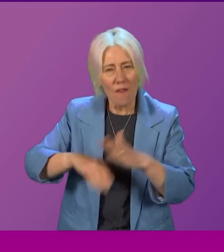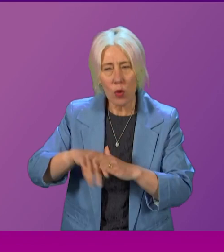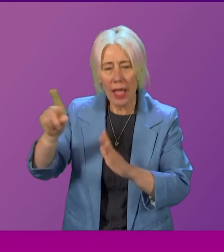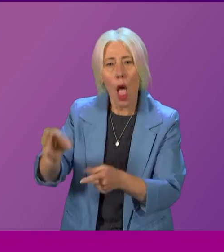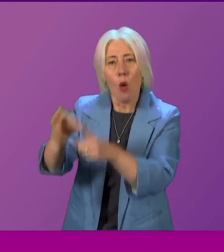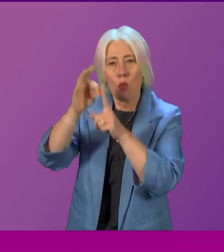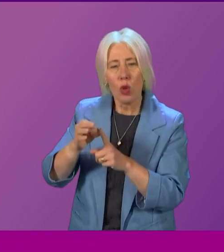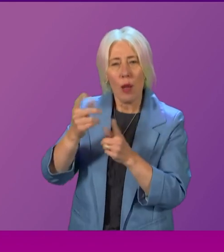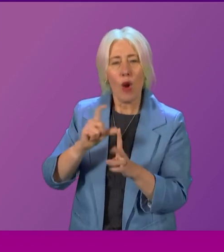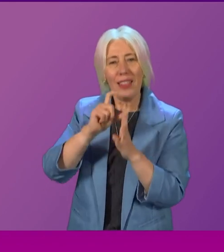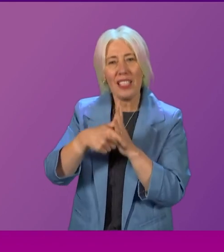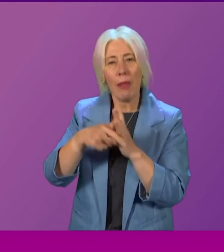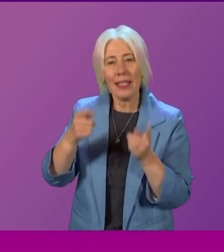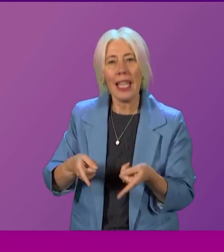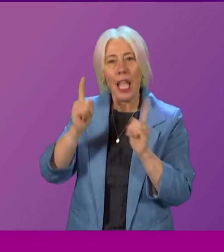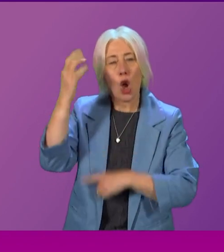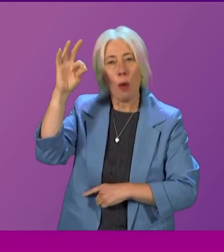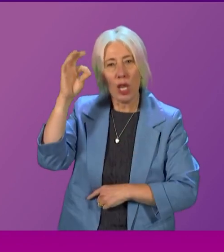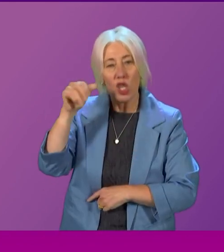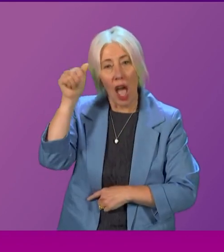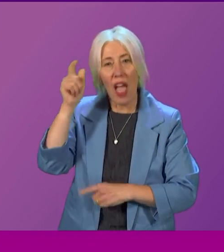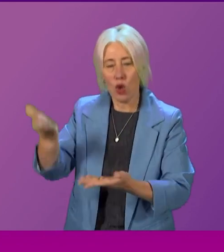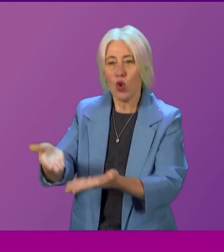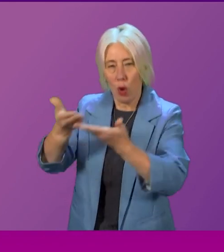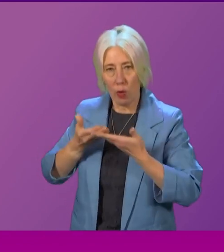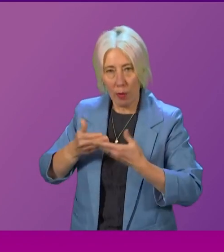a disability commissioner, which the member will shortly introduce.